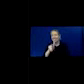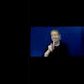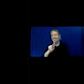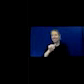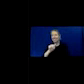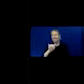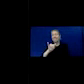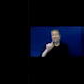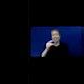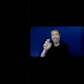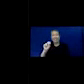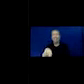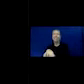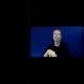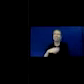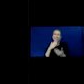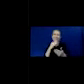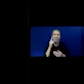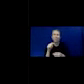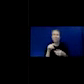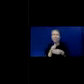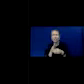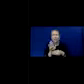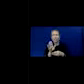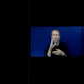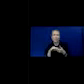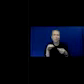and sharing their stories about Dan and Sarah. It was great to hear that.